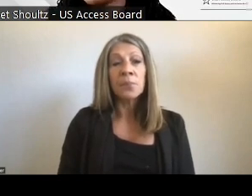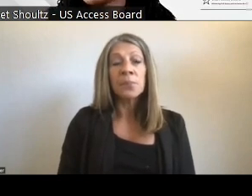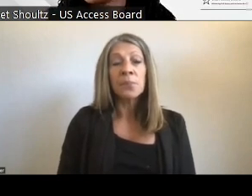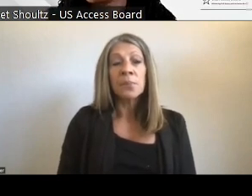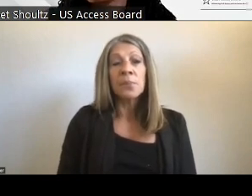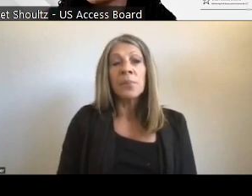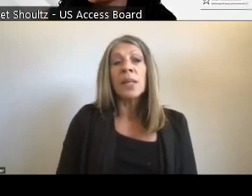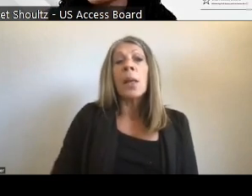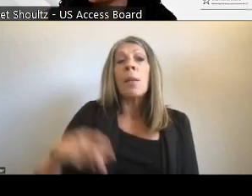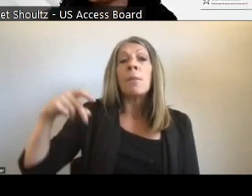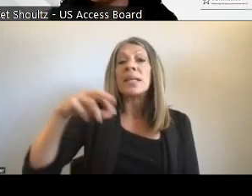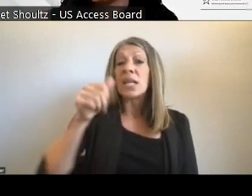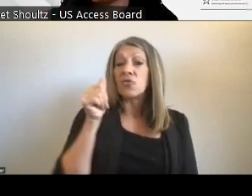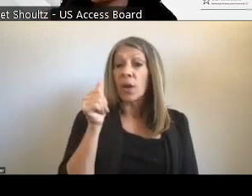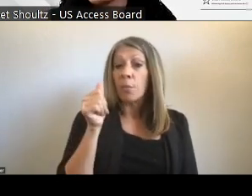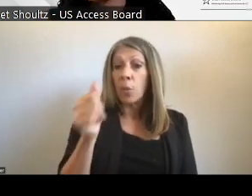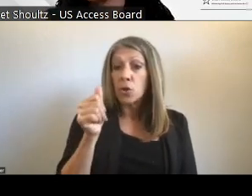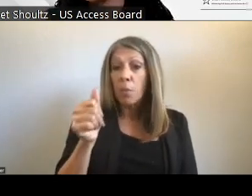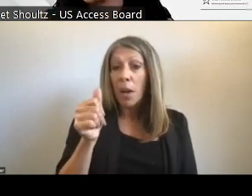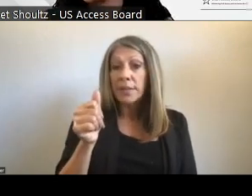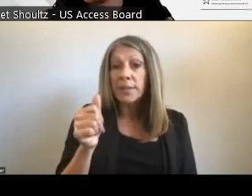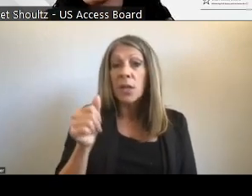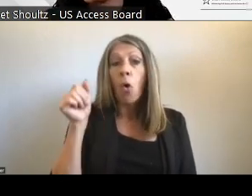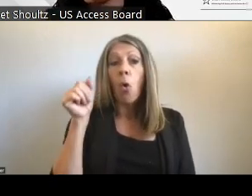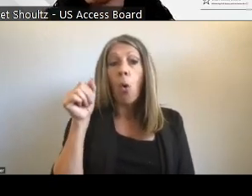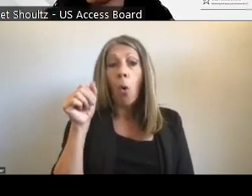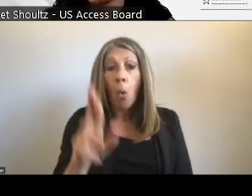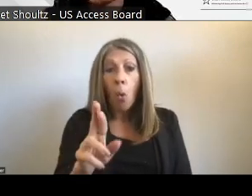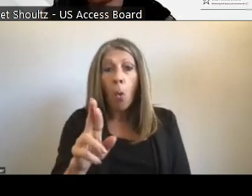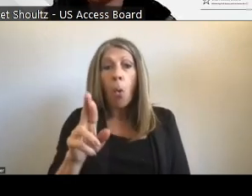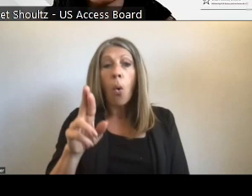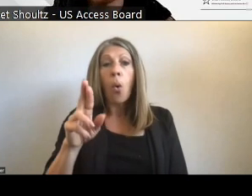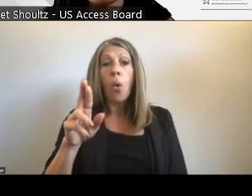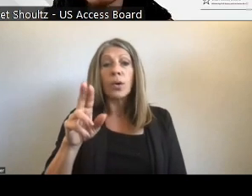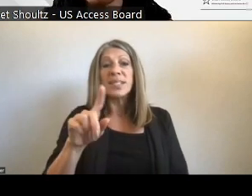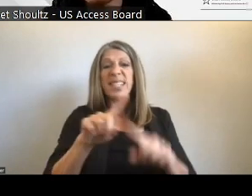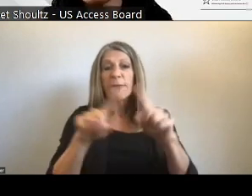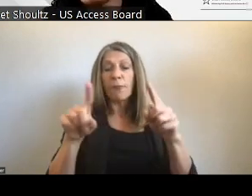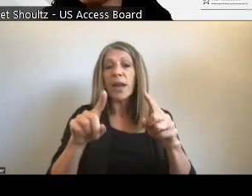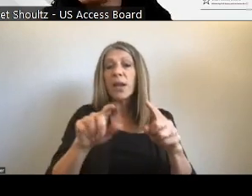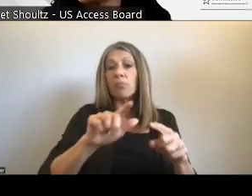Pedestrian push buttons or passive detection devices are required to be accessible even